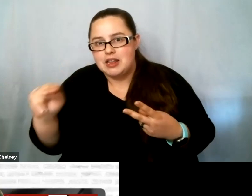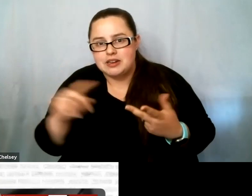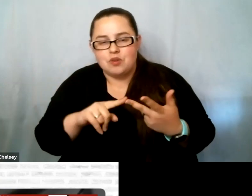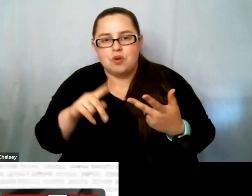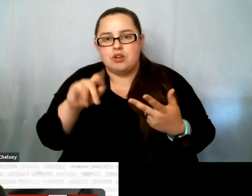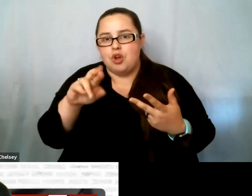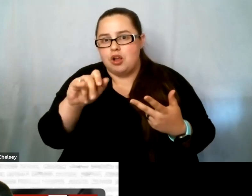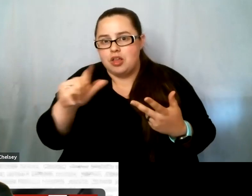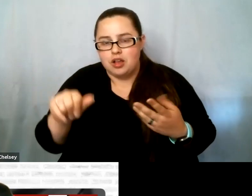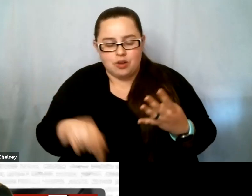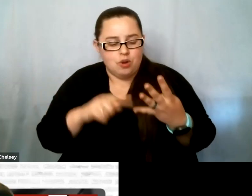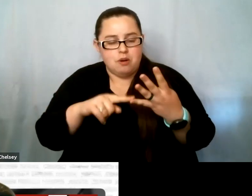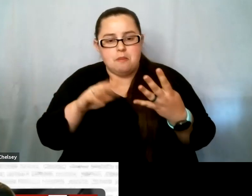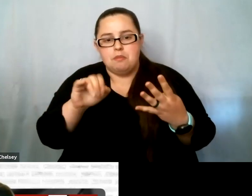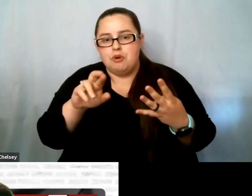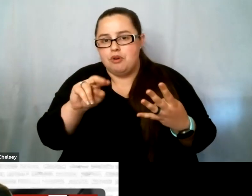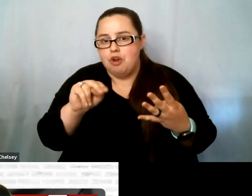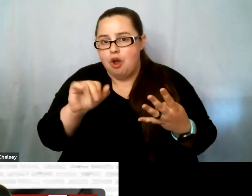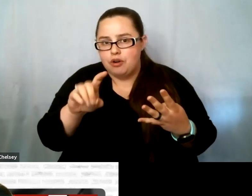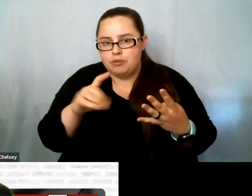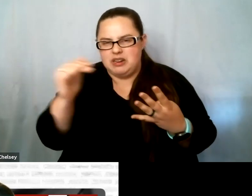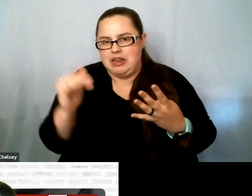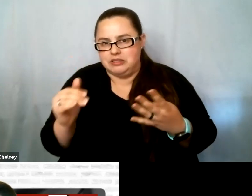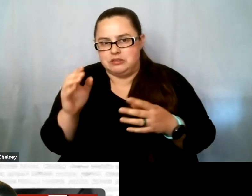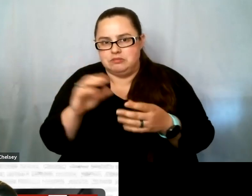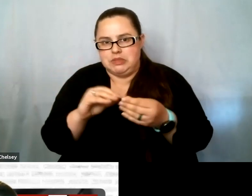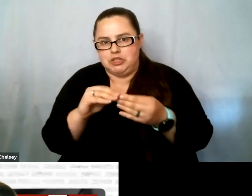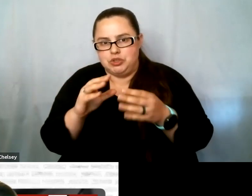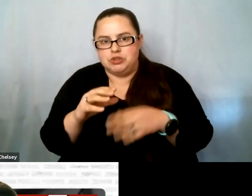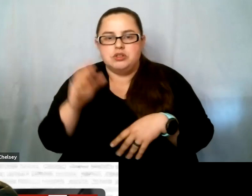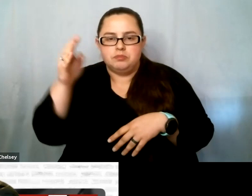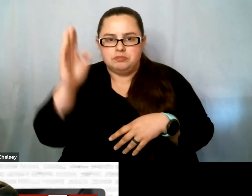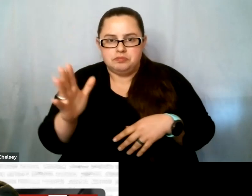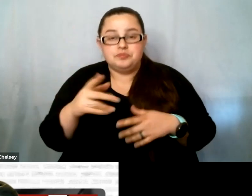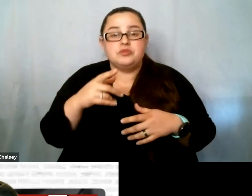our next speaker, reach out to your csca rep see what those bad deeds, the details in that